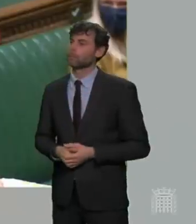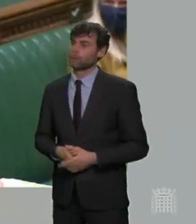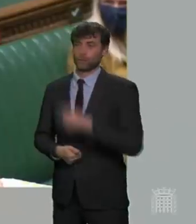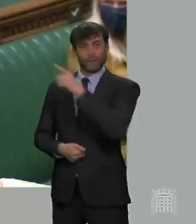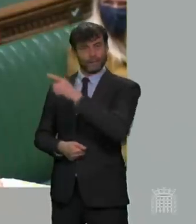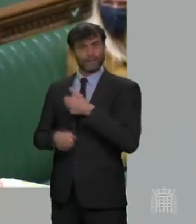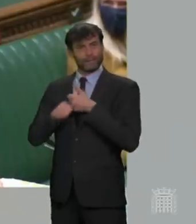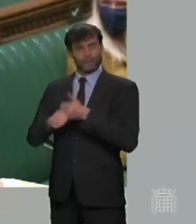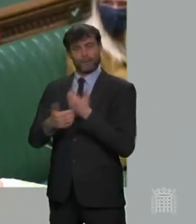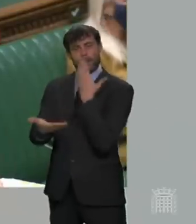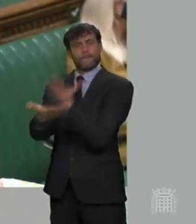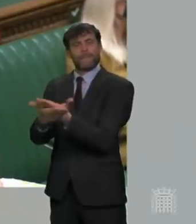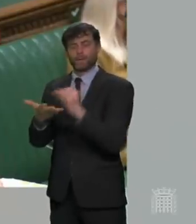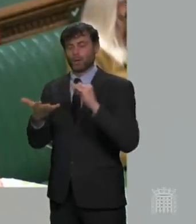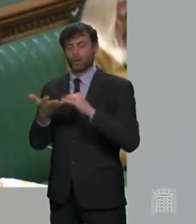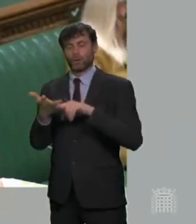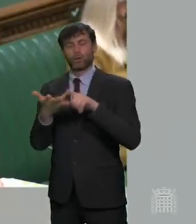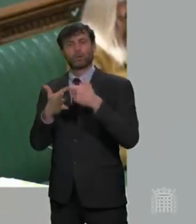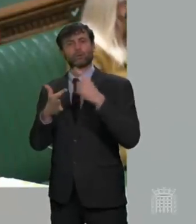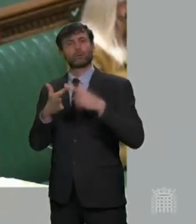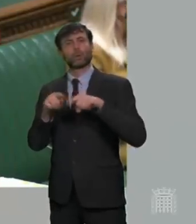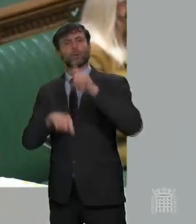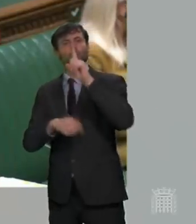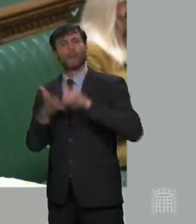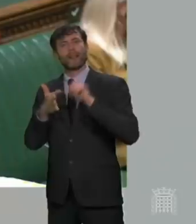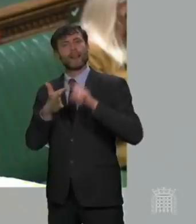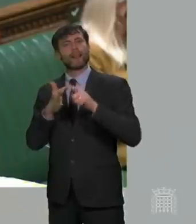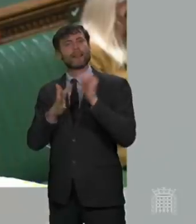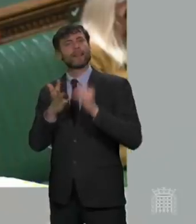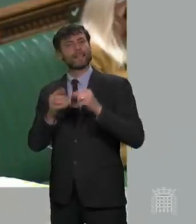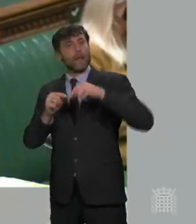of the Stoke to Leek line. That is currently being assessed by the Department for Transport